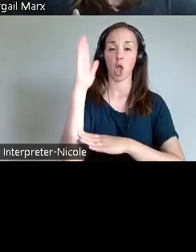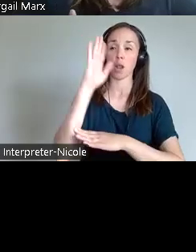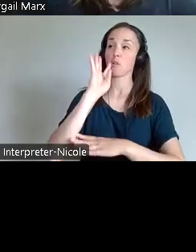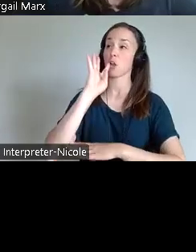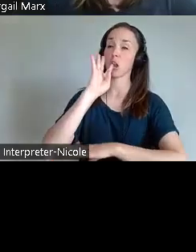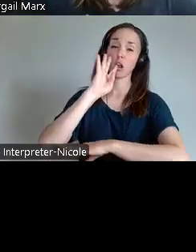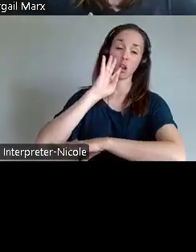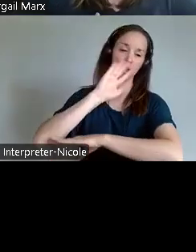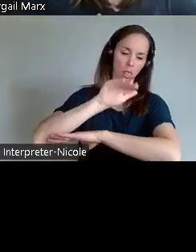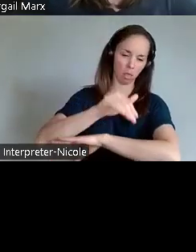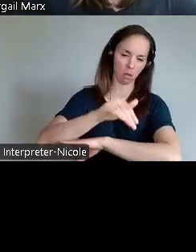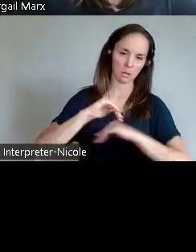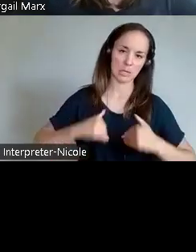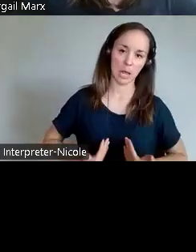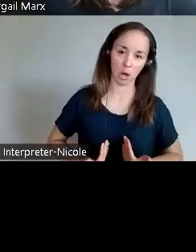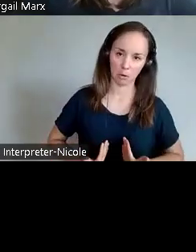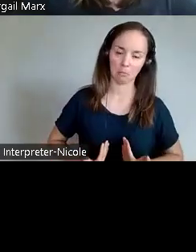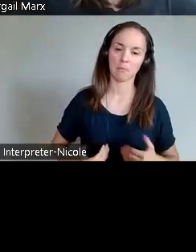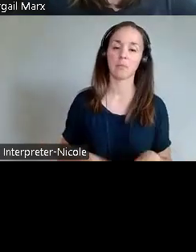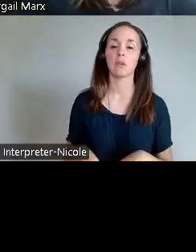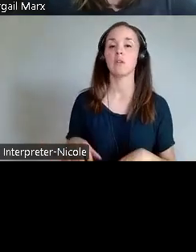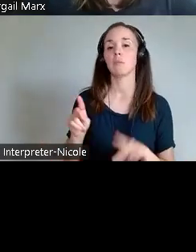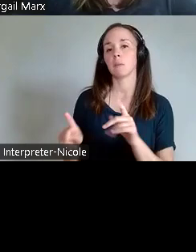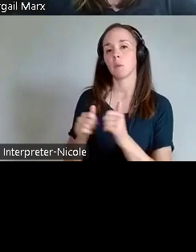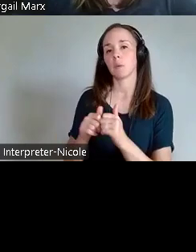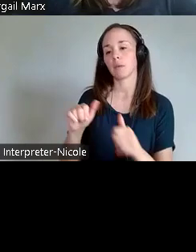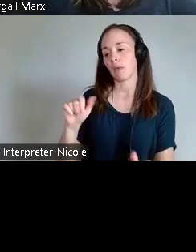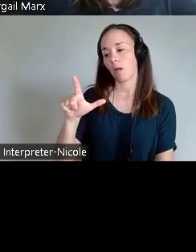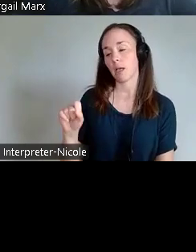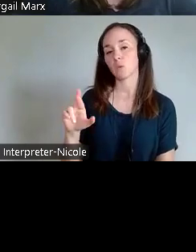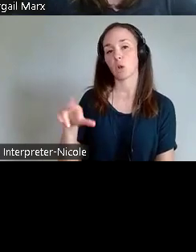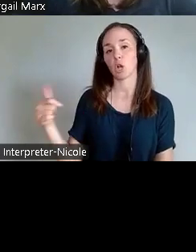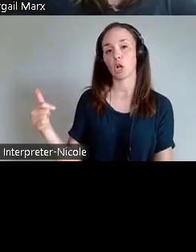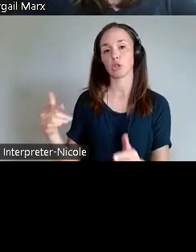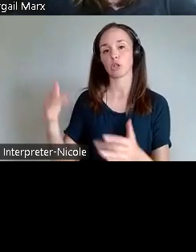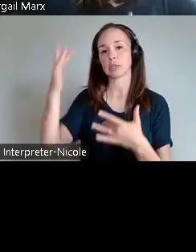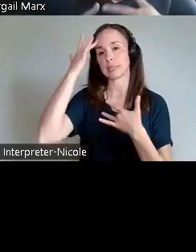And so for individuals with ALS or other progressive diagnoses, we're often thinking